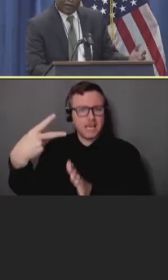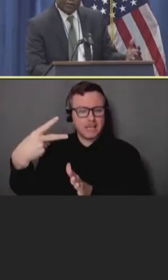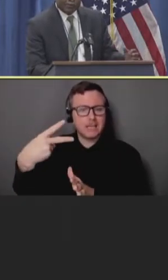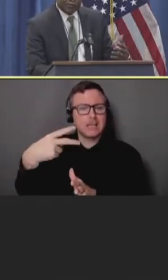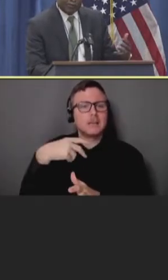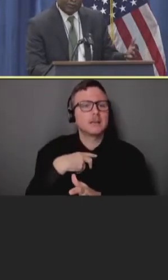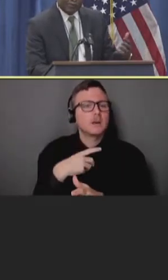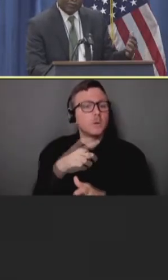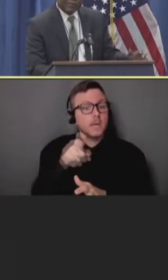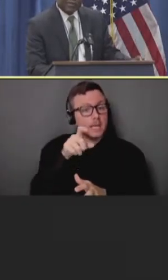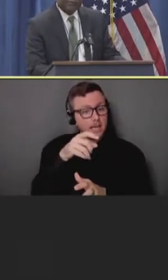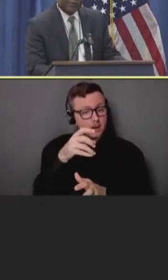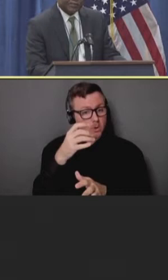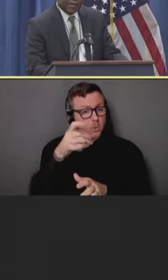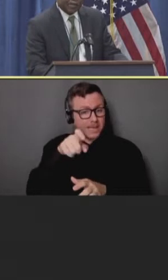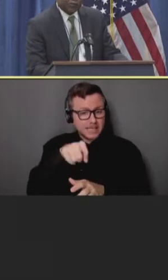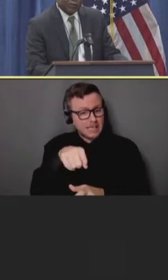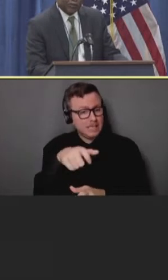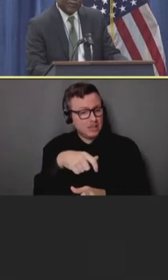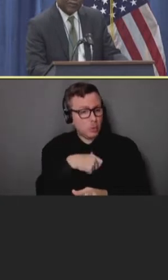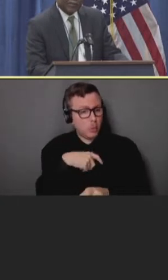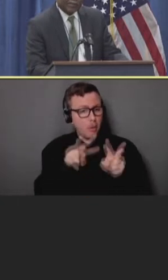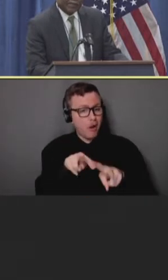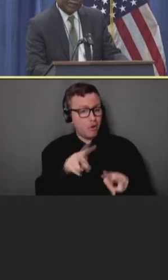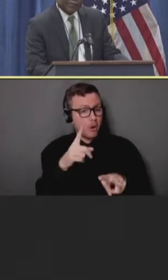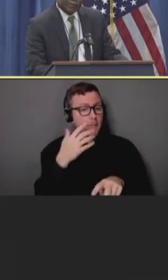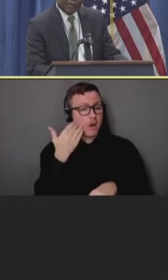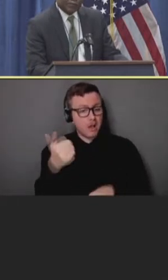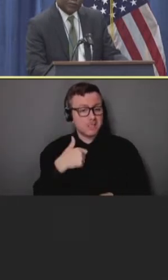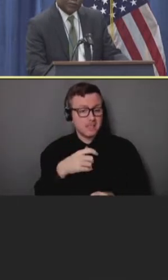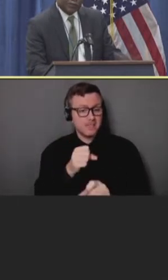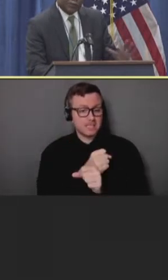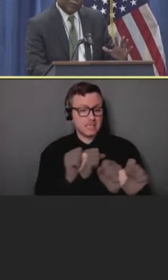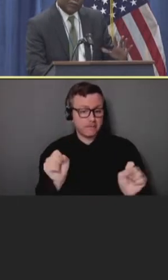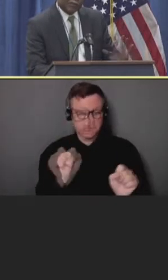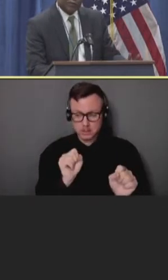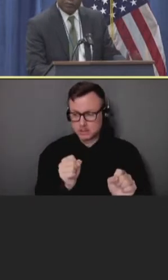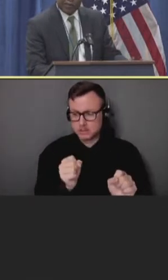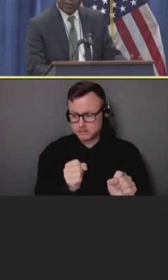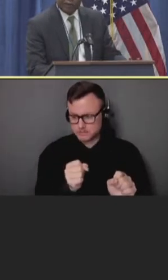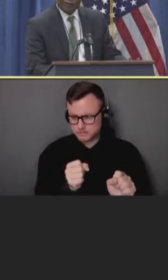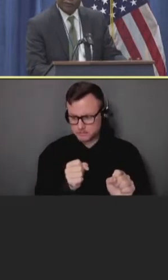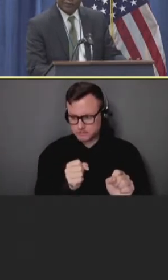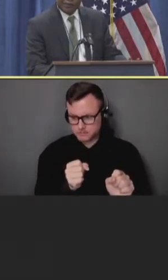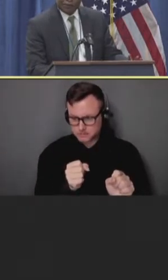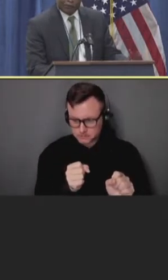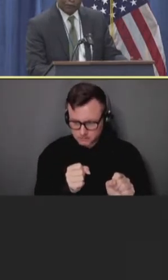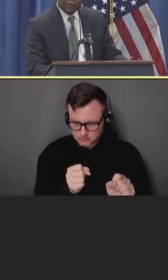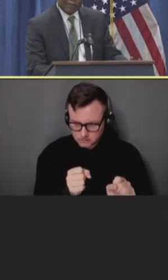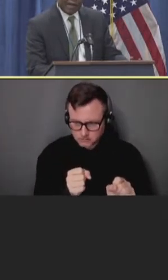monitor, particularly from a safety standpoint, is making sure that we took care of the wound site,